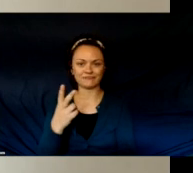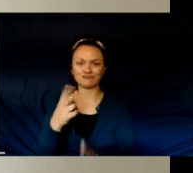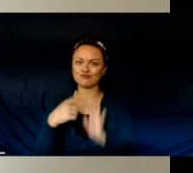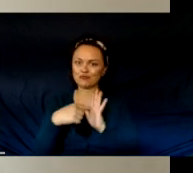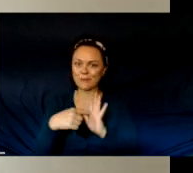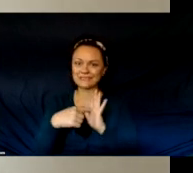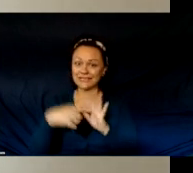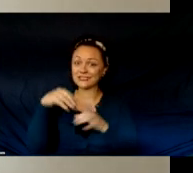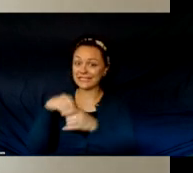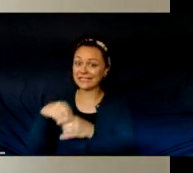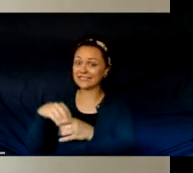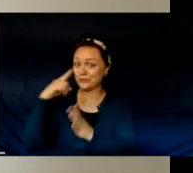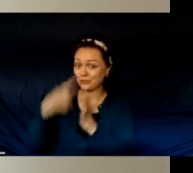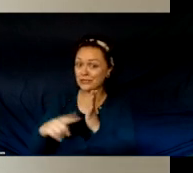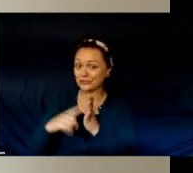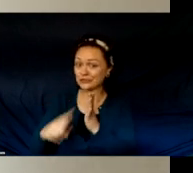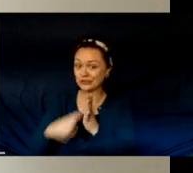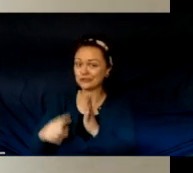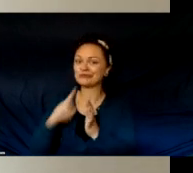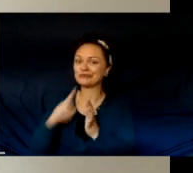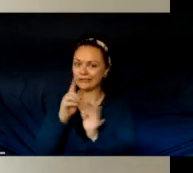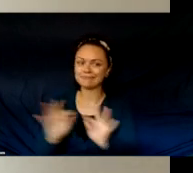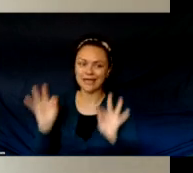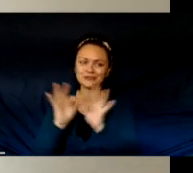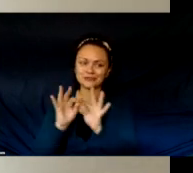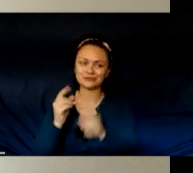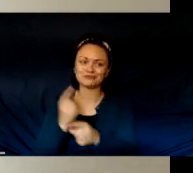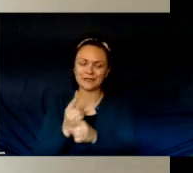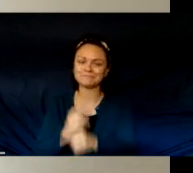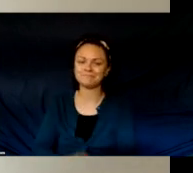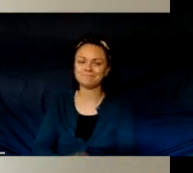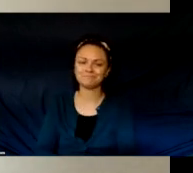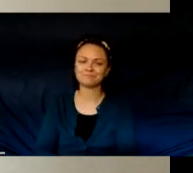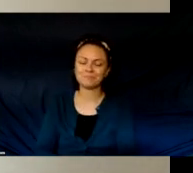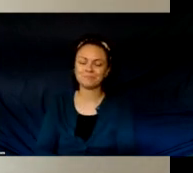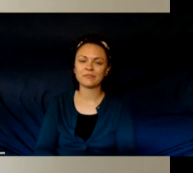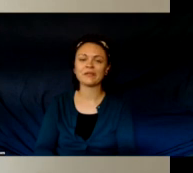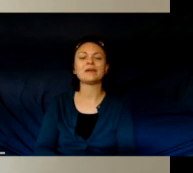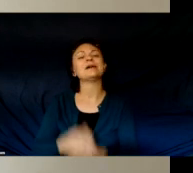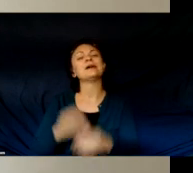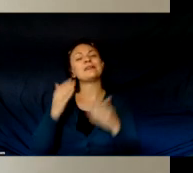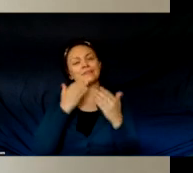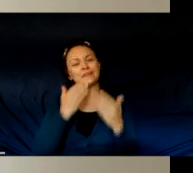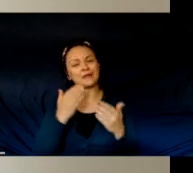Thank you for that perspective. We'll come back to you soon when we open it up for more questions.